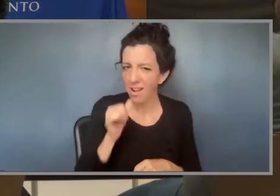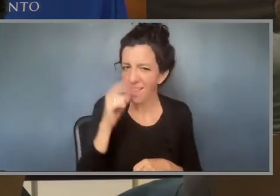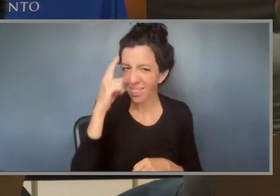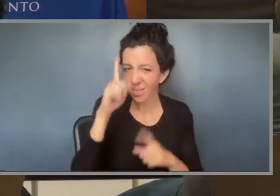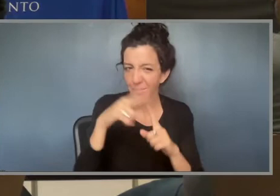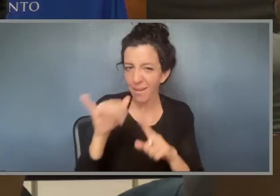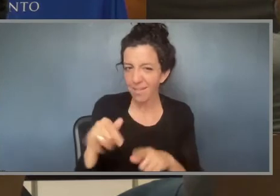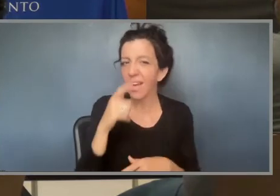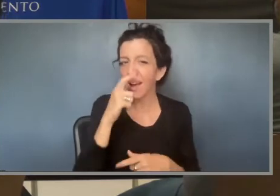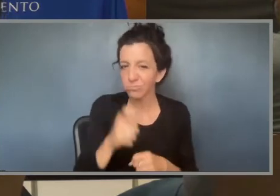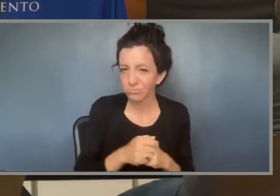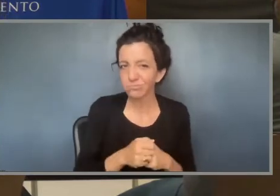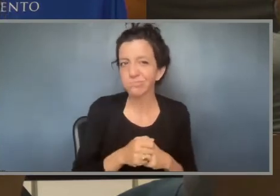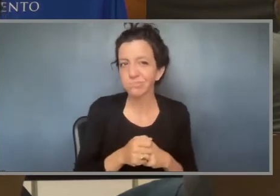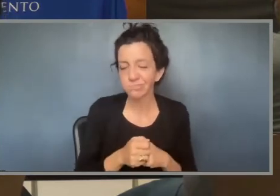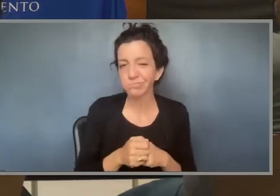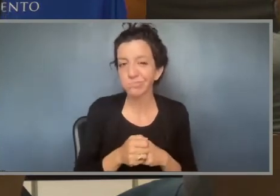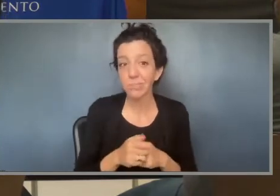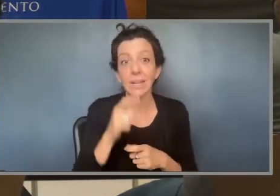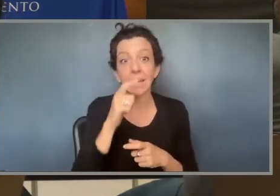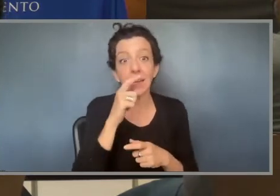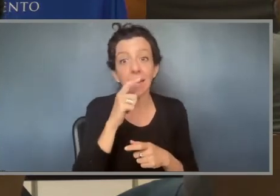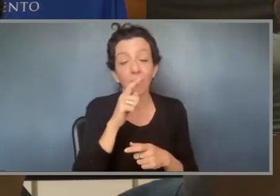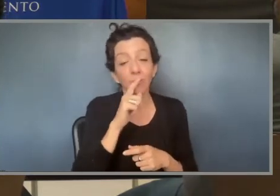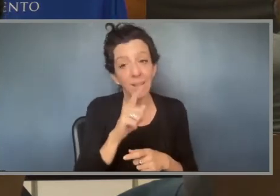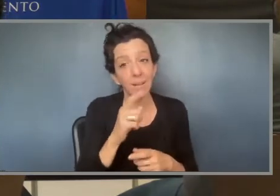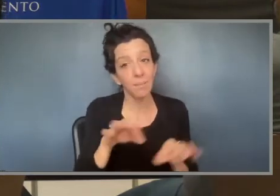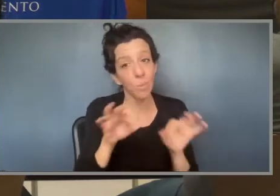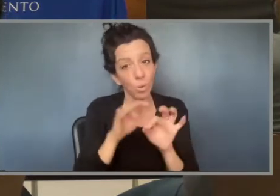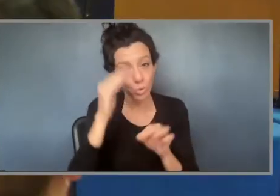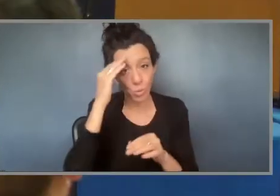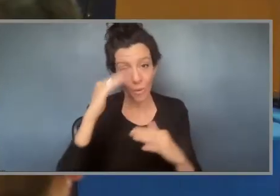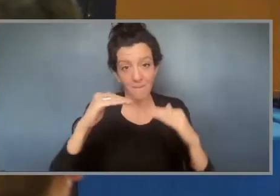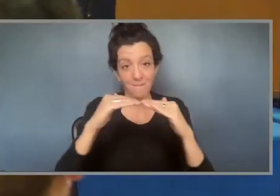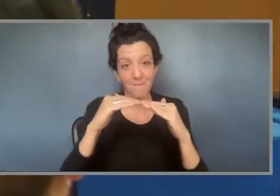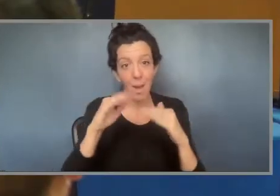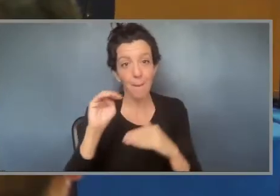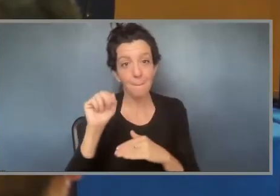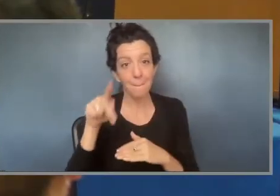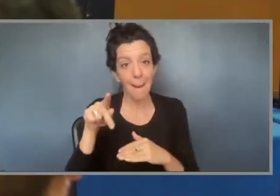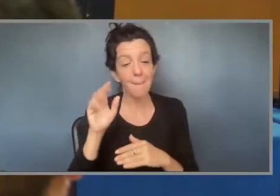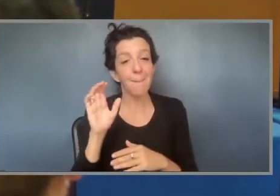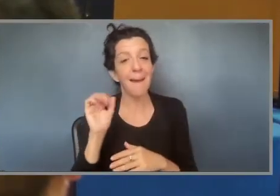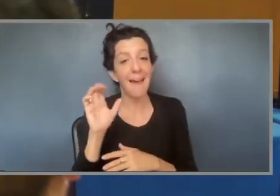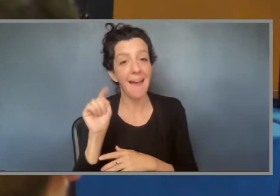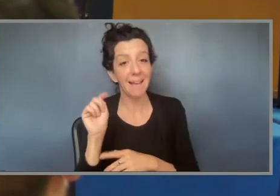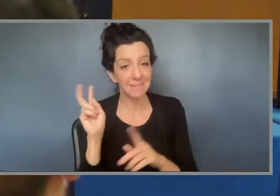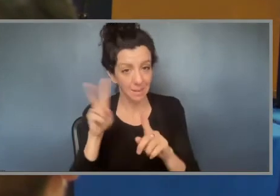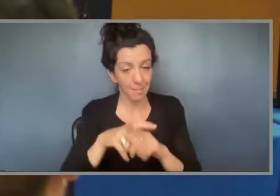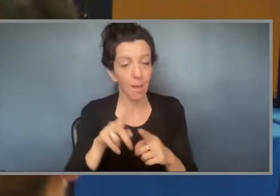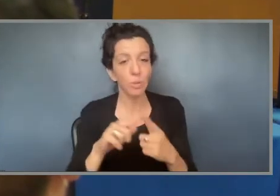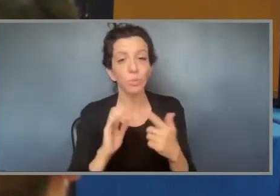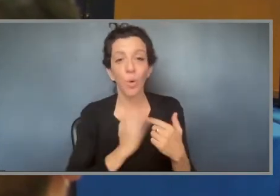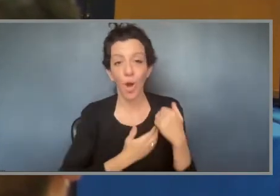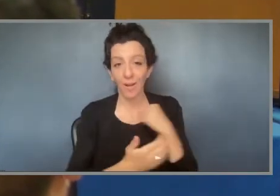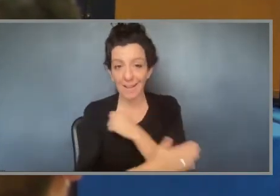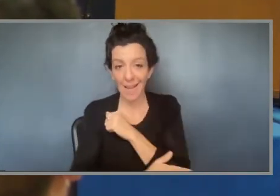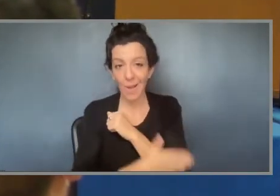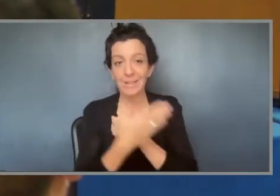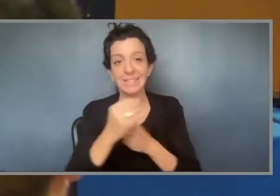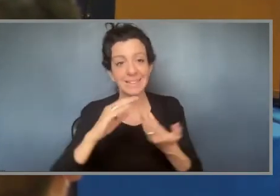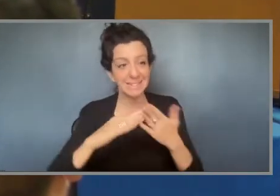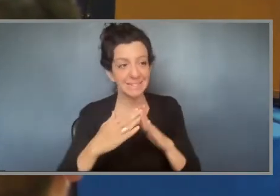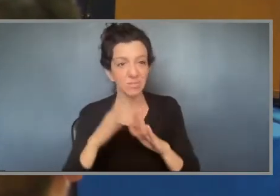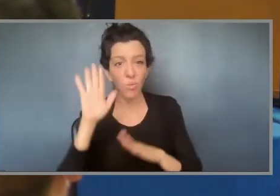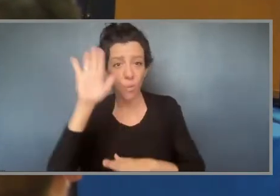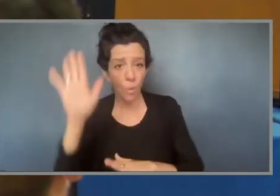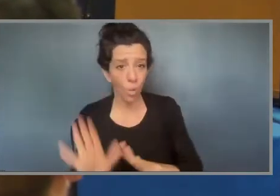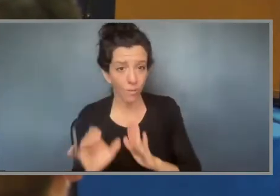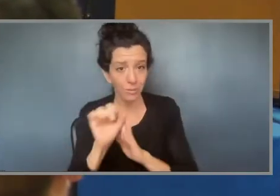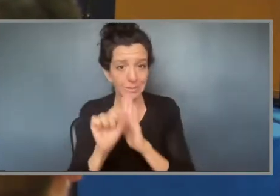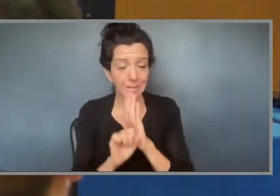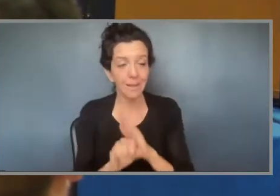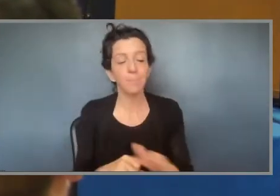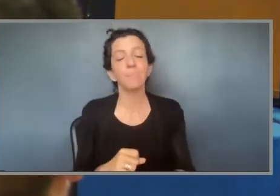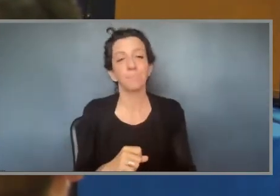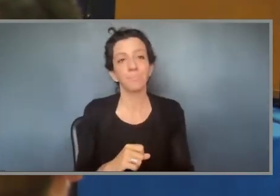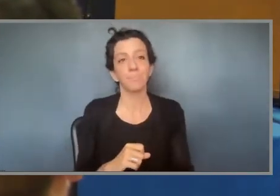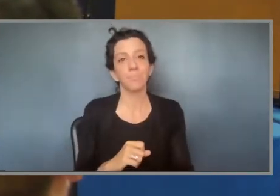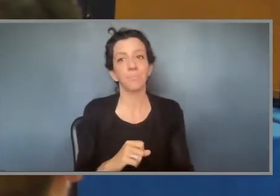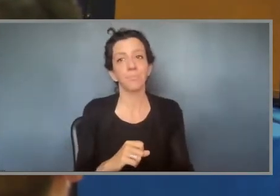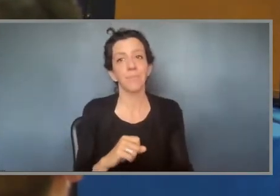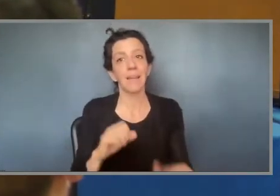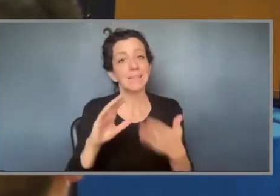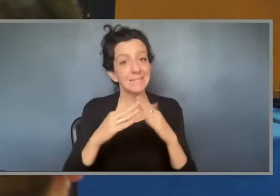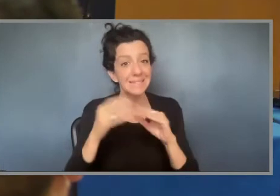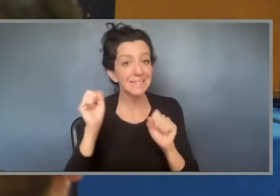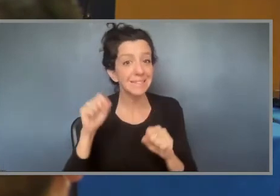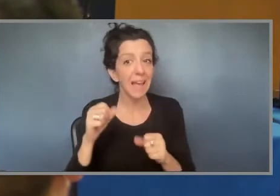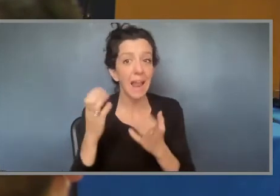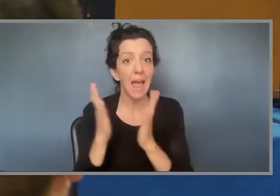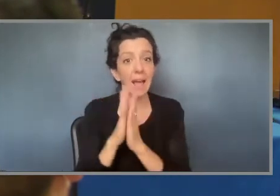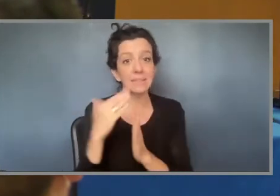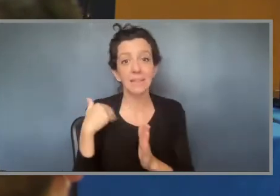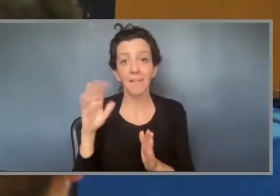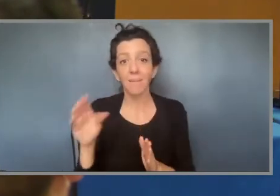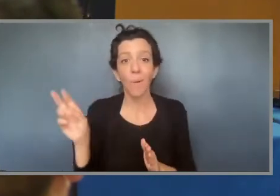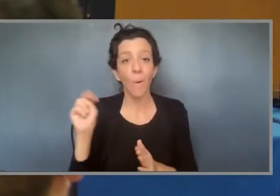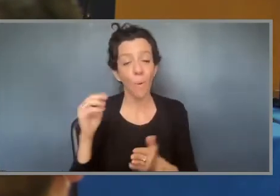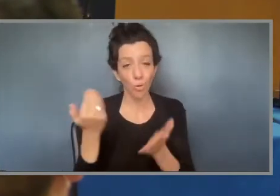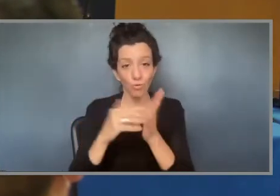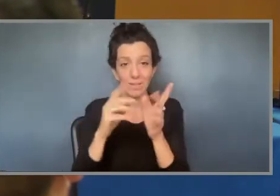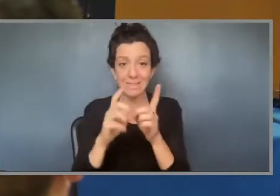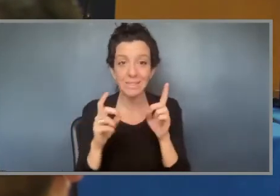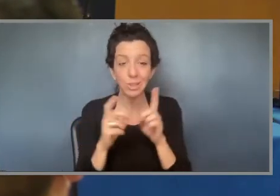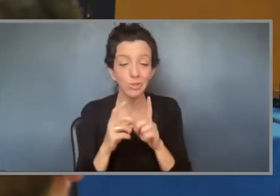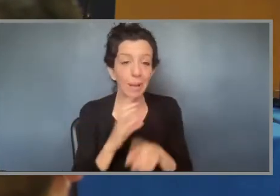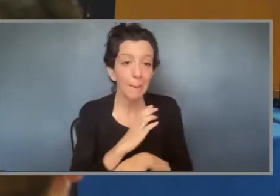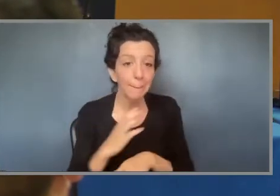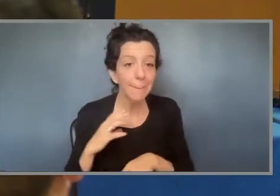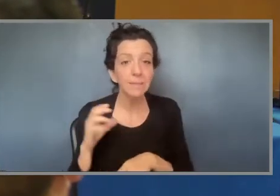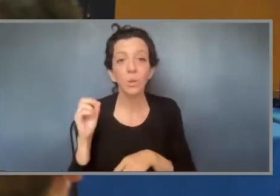Studio: I didn't think about that side of it that doesn't make sense and yet it's important to know right that the